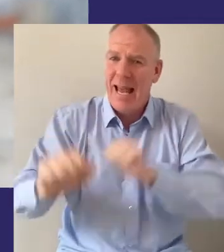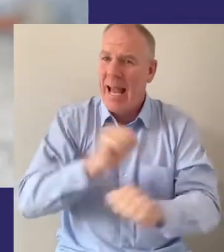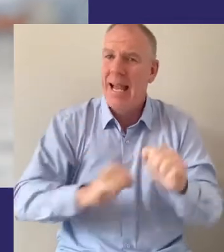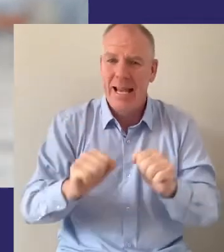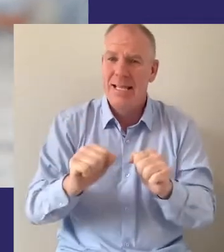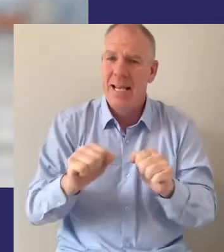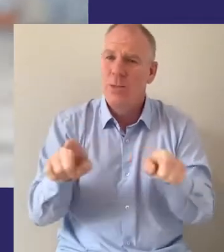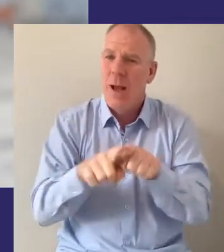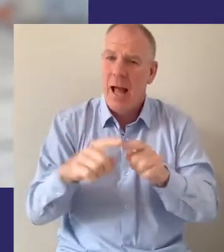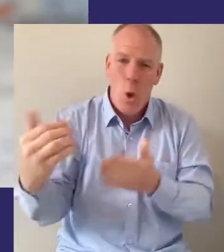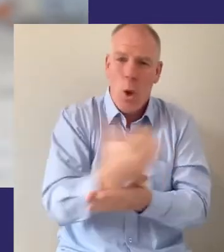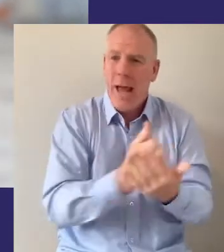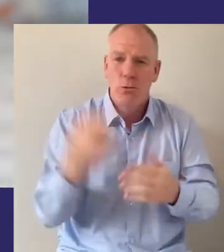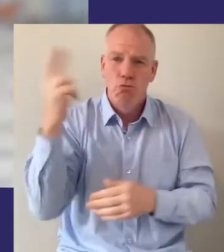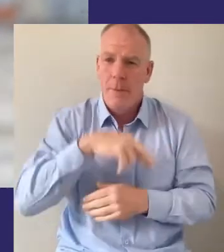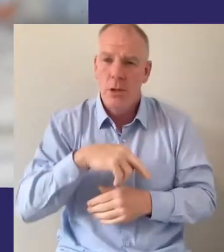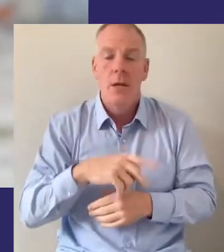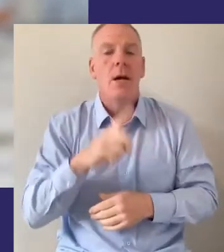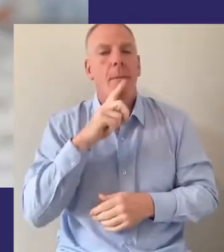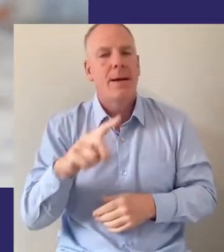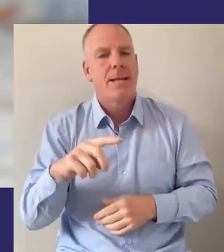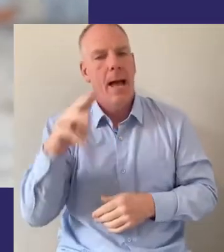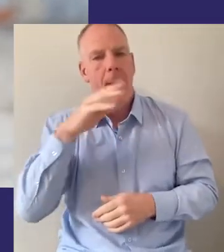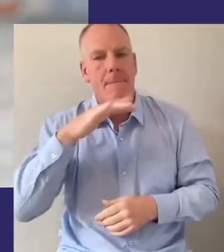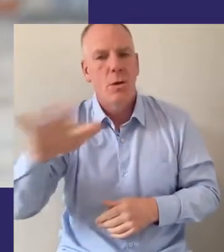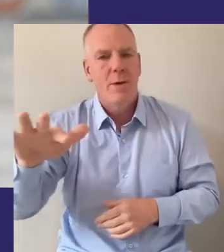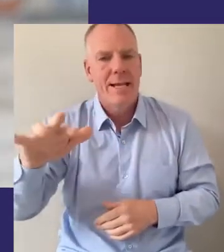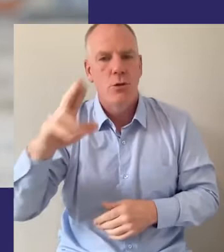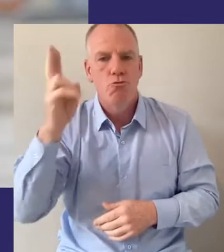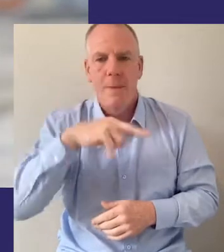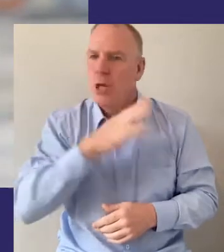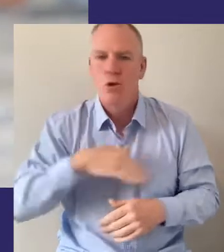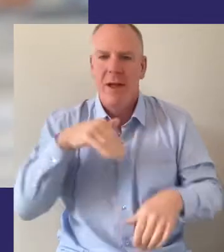so that's great to see. Of course, marine litter doesn't just affect our coastline.